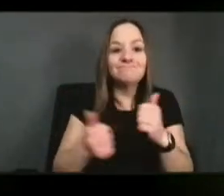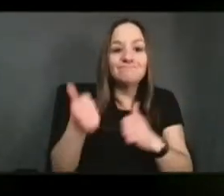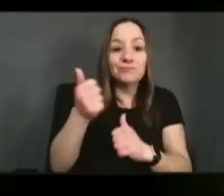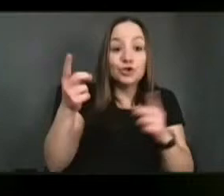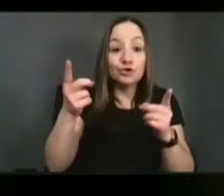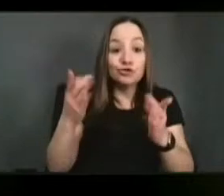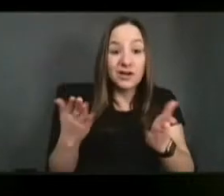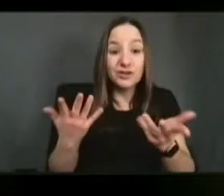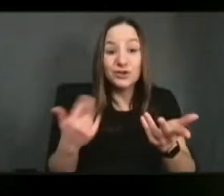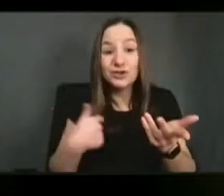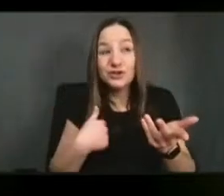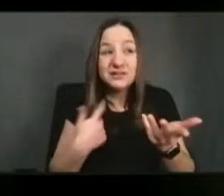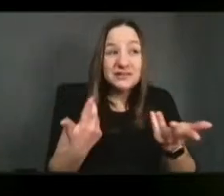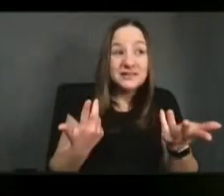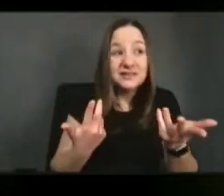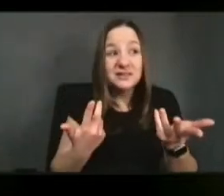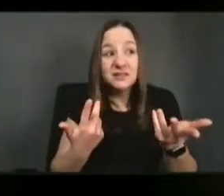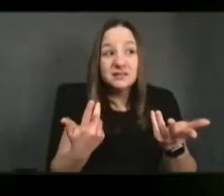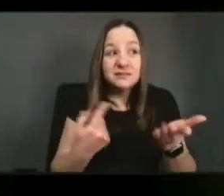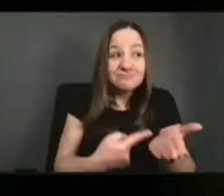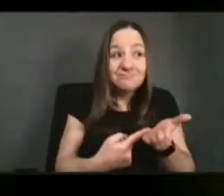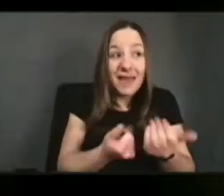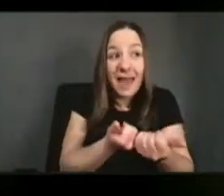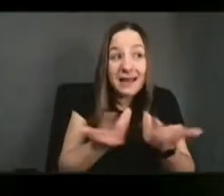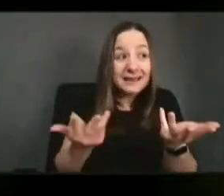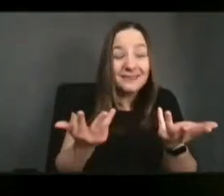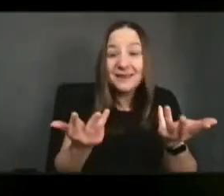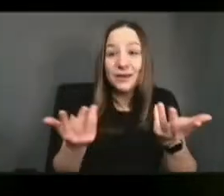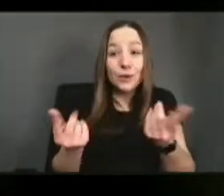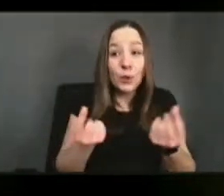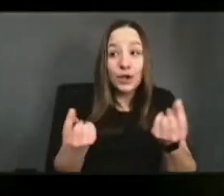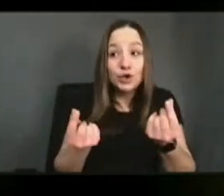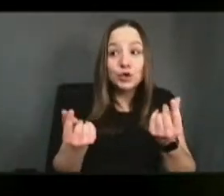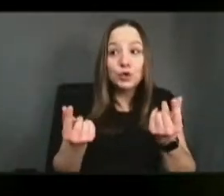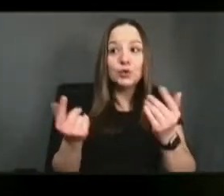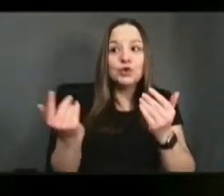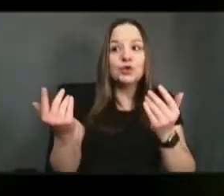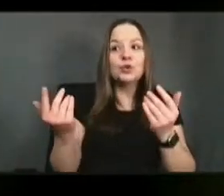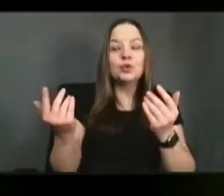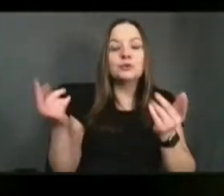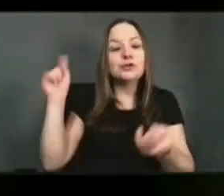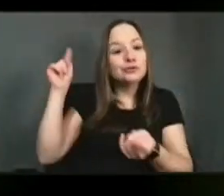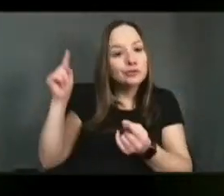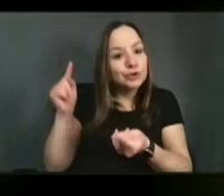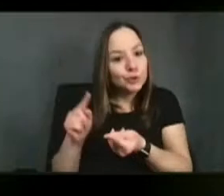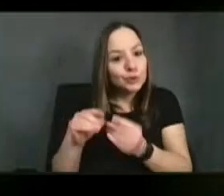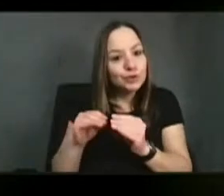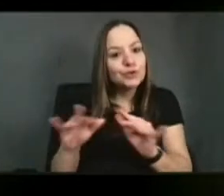some of the hospital directors about this, that anything we can